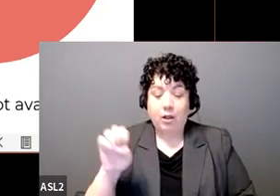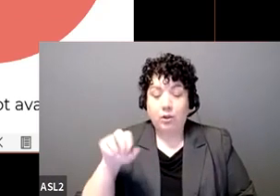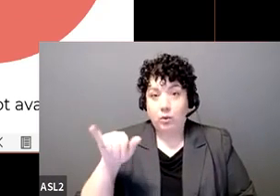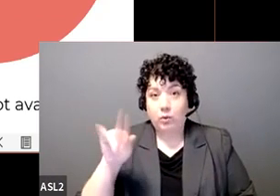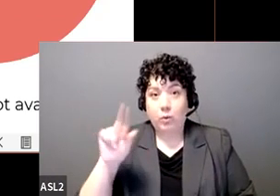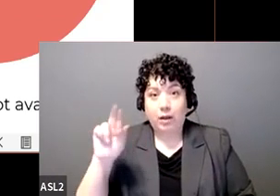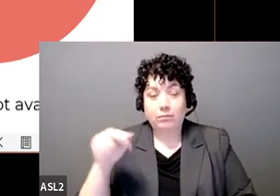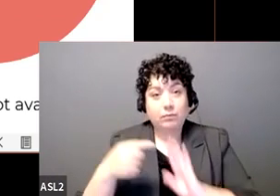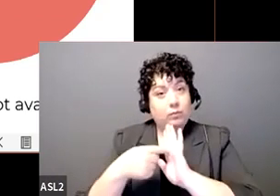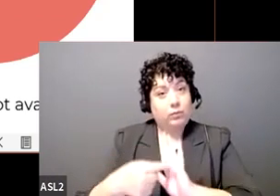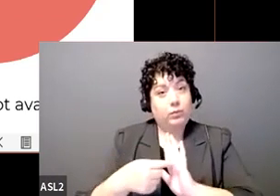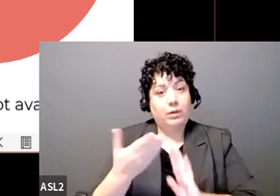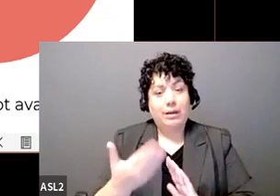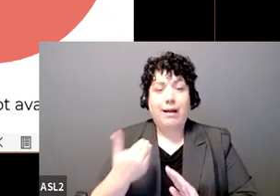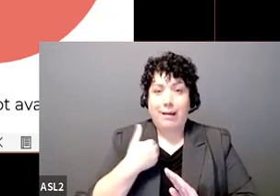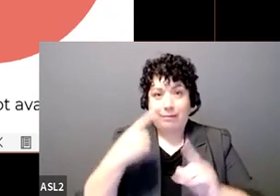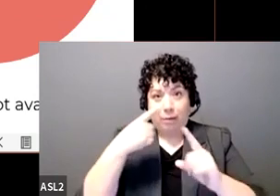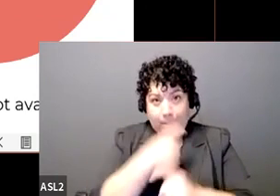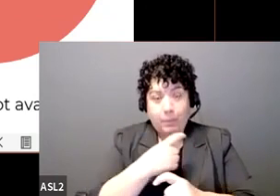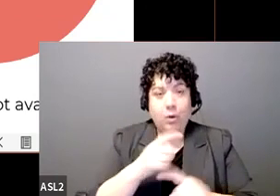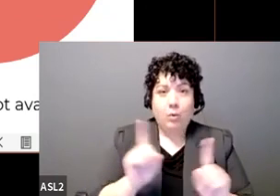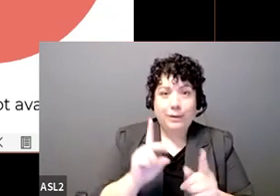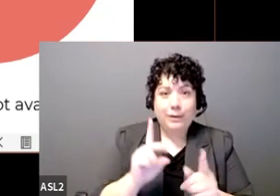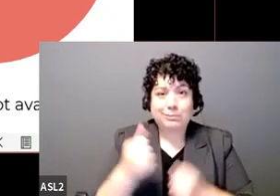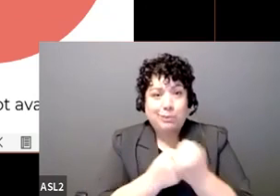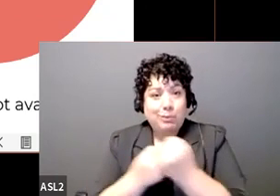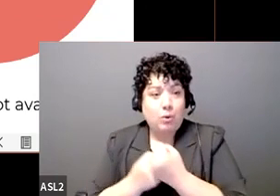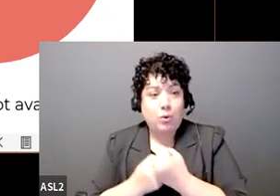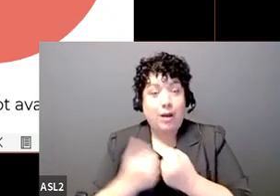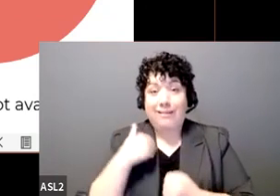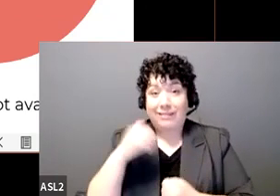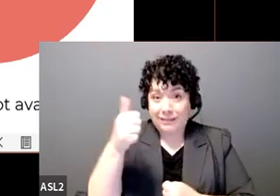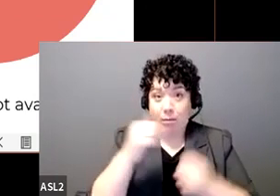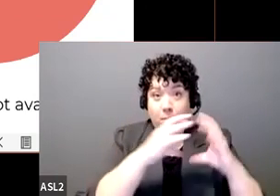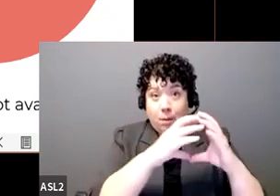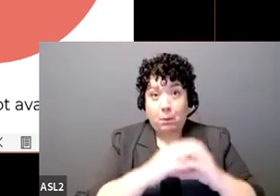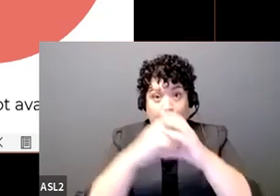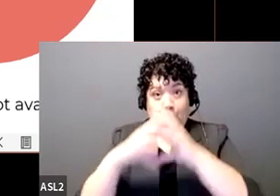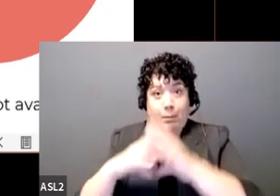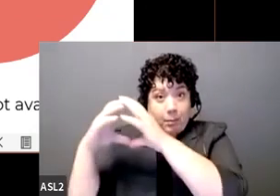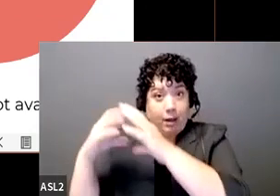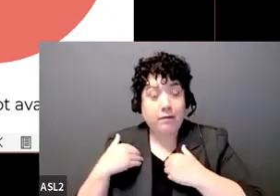web of disability supports each of the ten bubbles on this slide represents an income support program